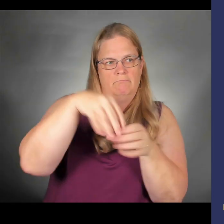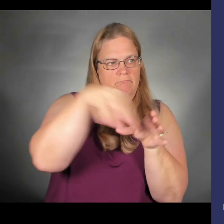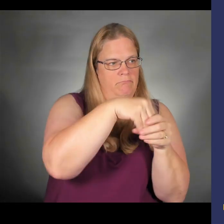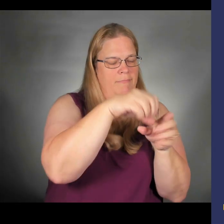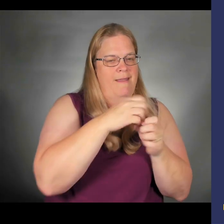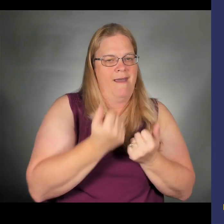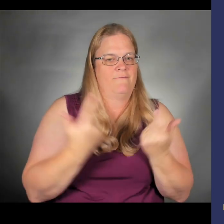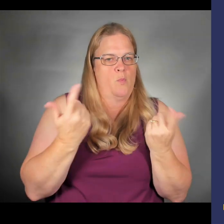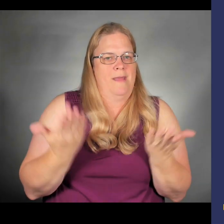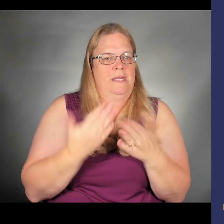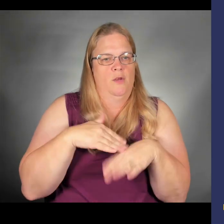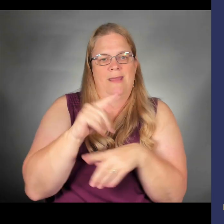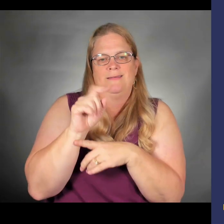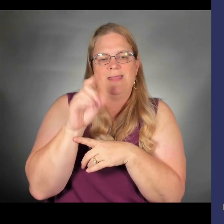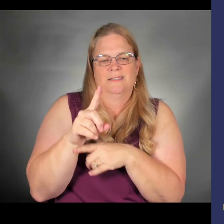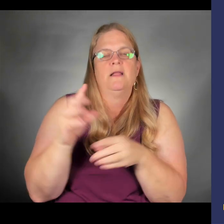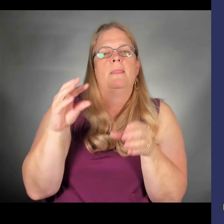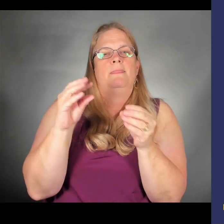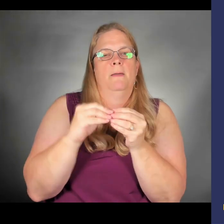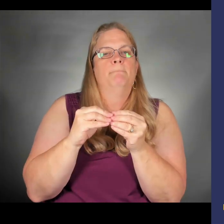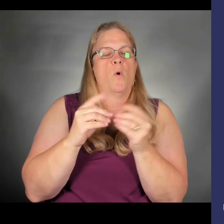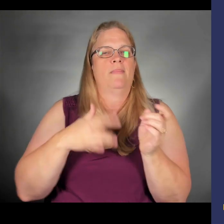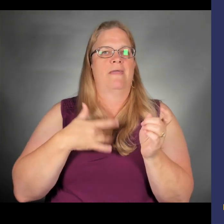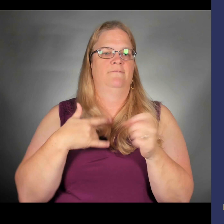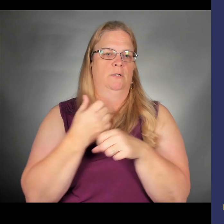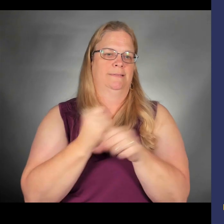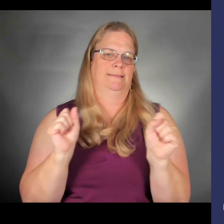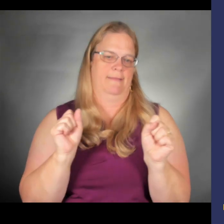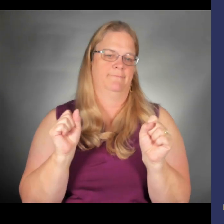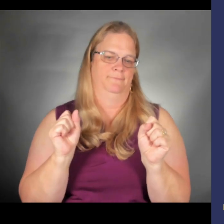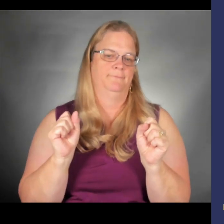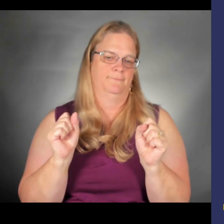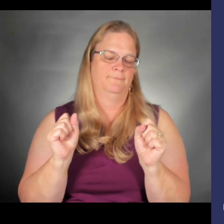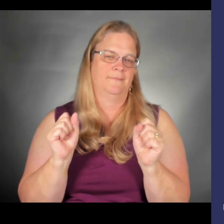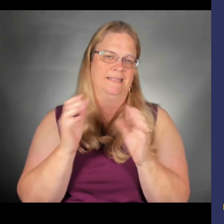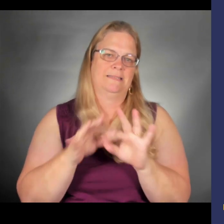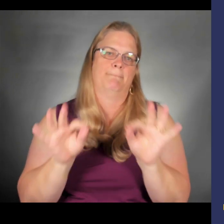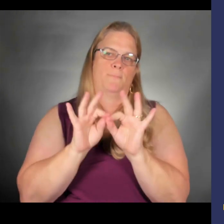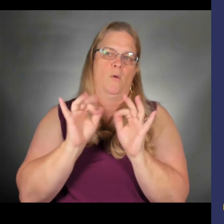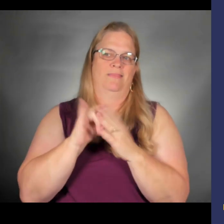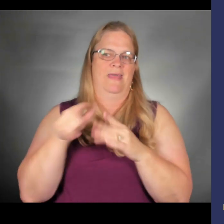The more that we involve everyone here at TSD, the more they feel safe and